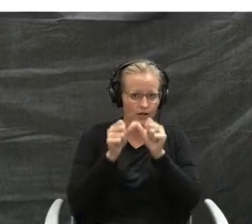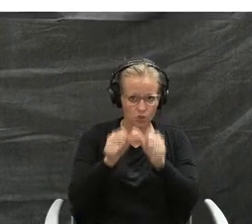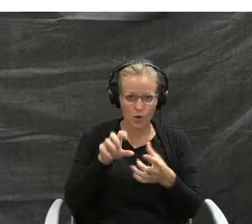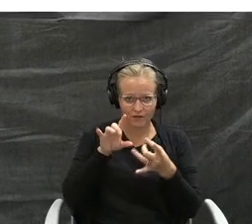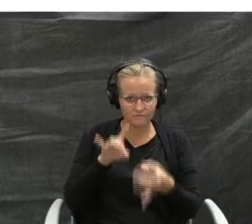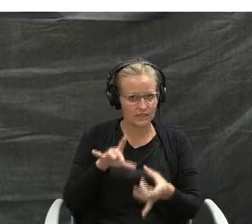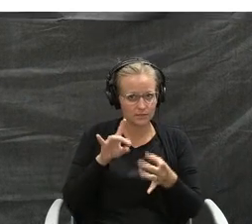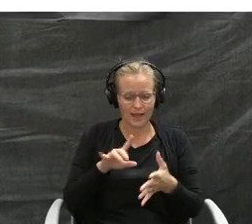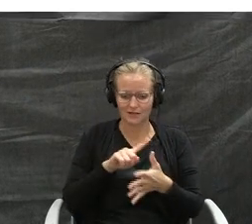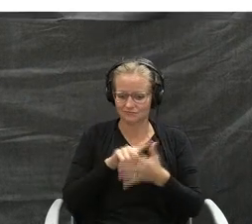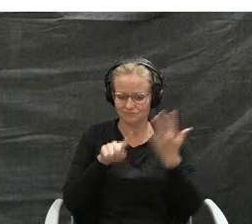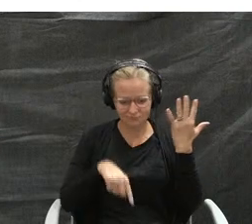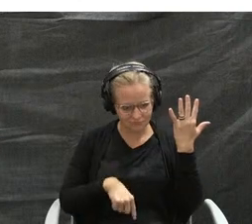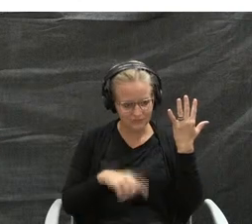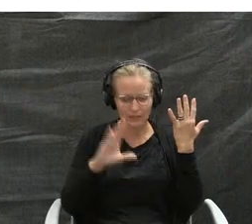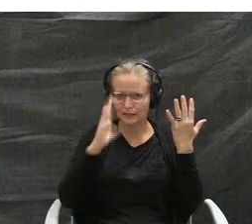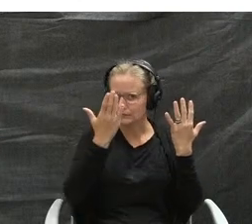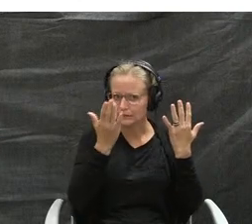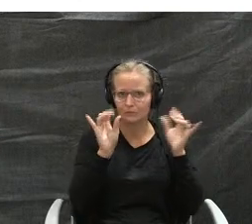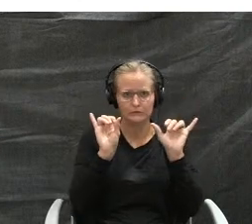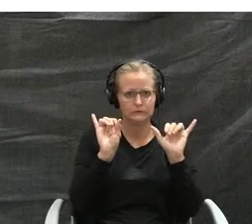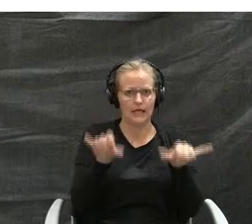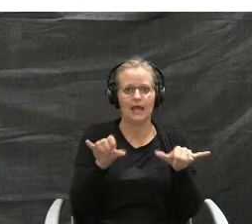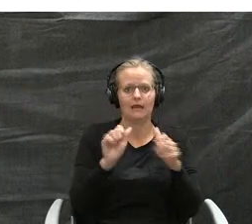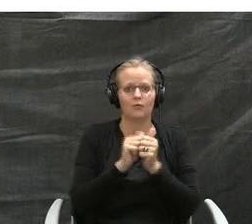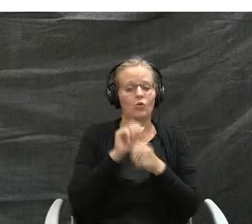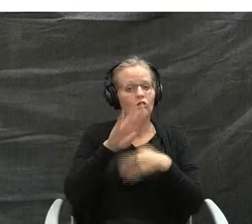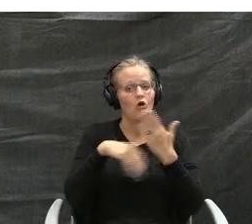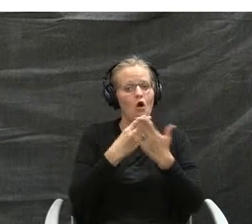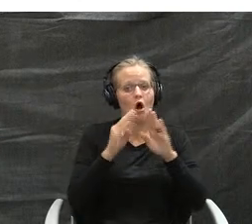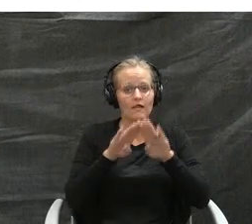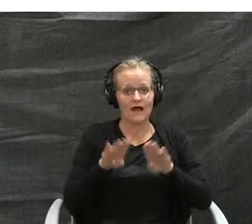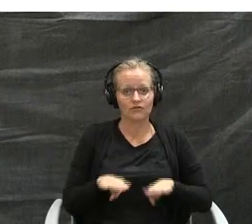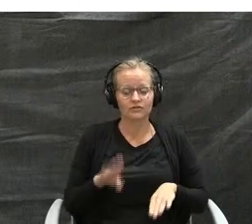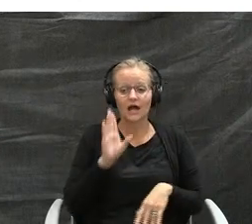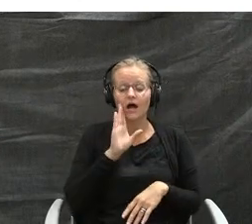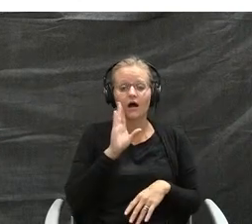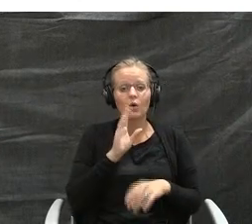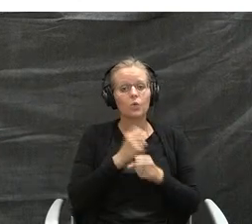going. I'm going to make a couple of additional comments about the middle school.